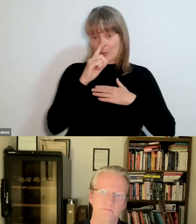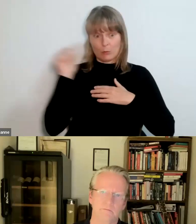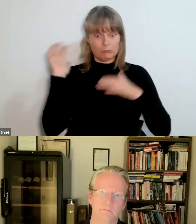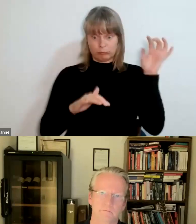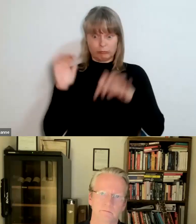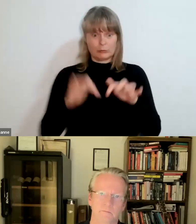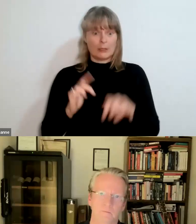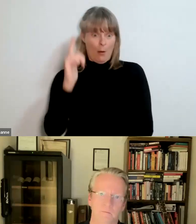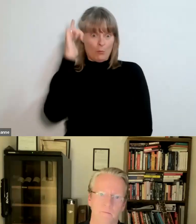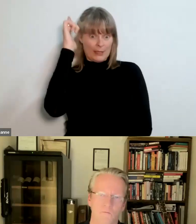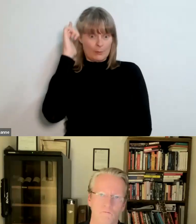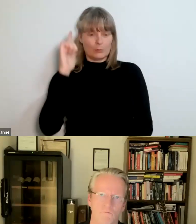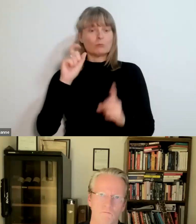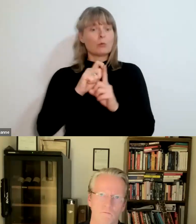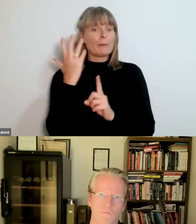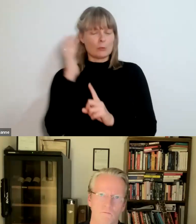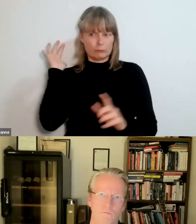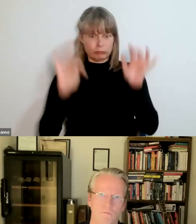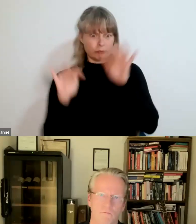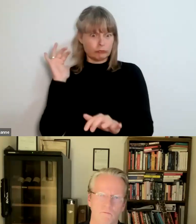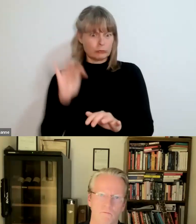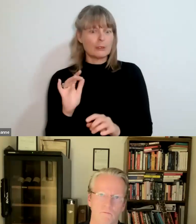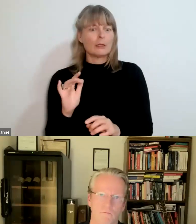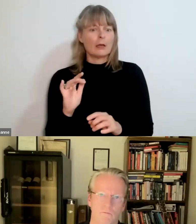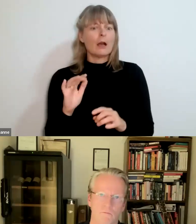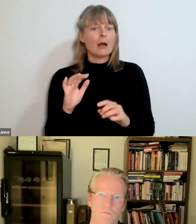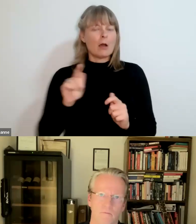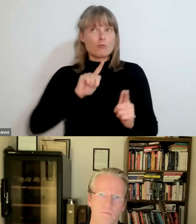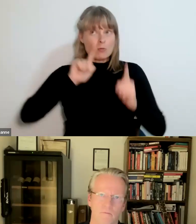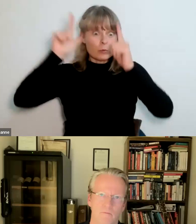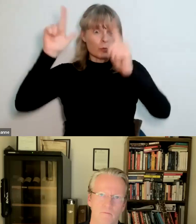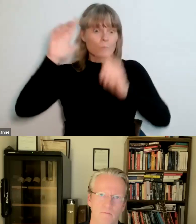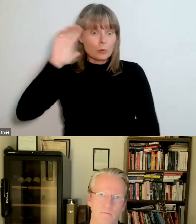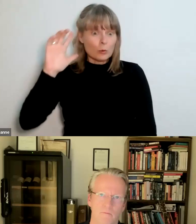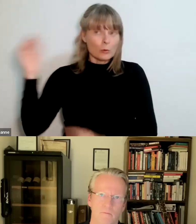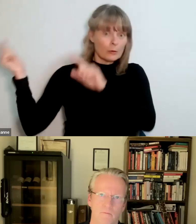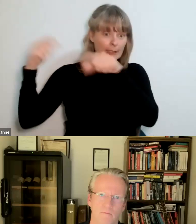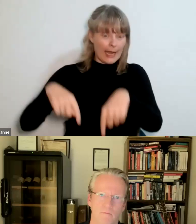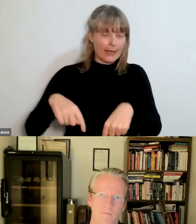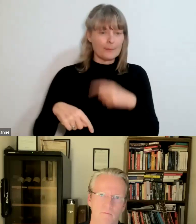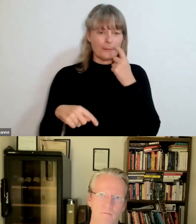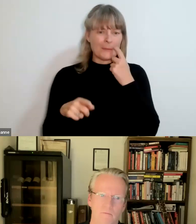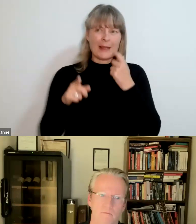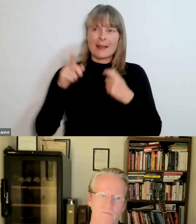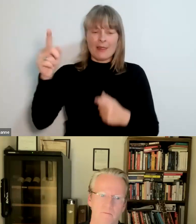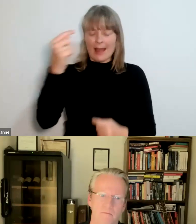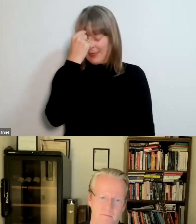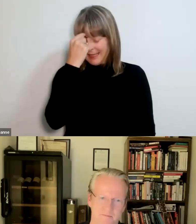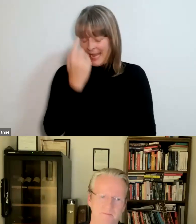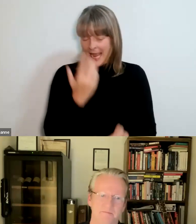and being there as a paediatrician talking about health and well-being in schools. A lot of principles can, particularly primary